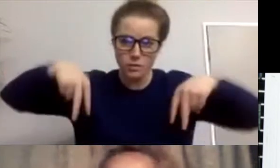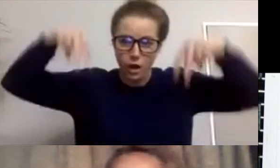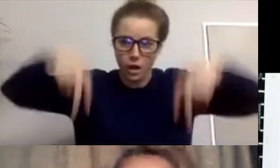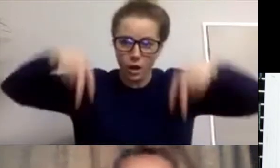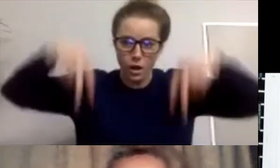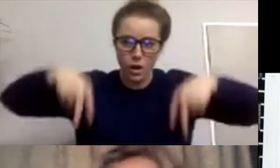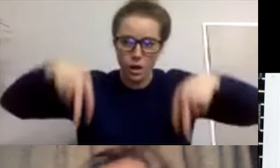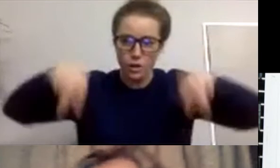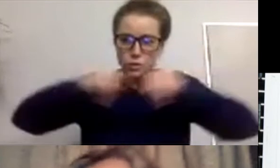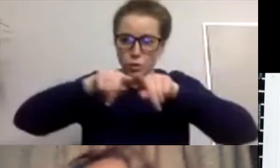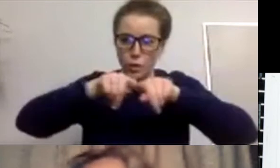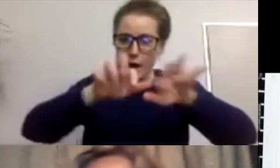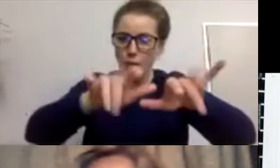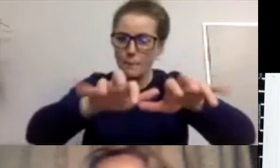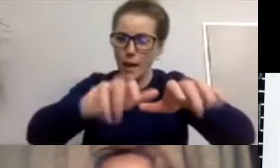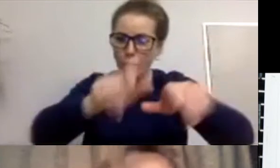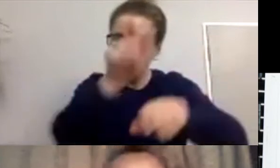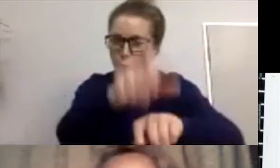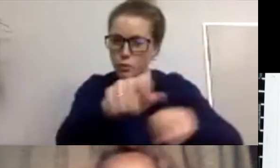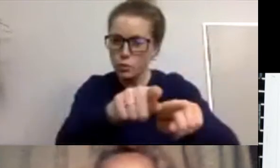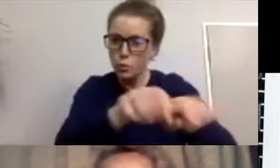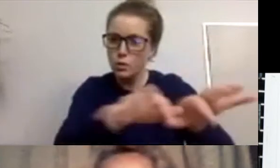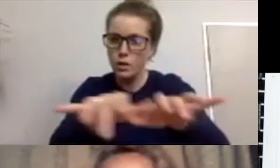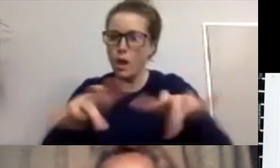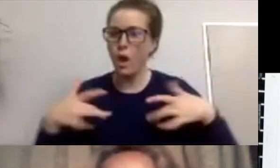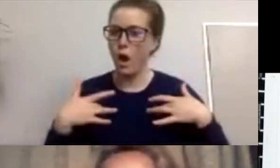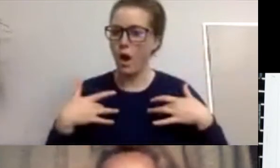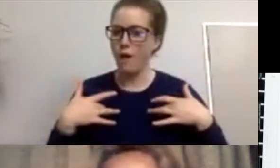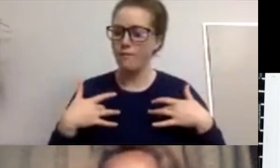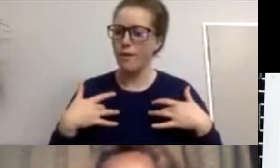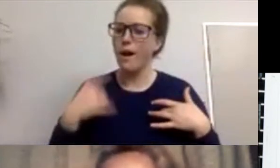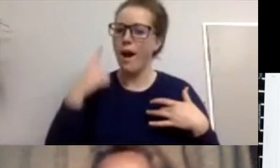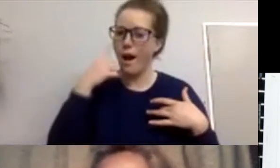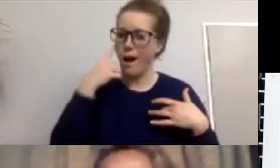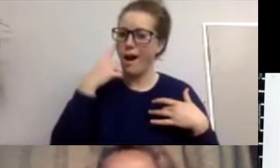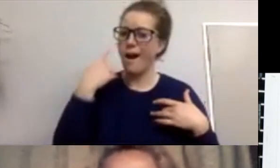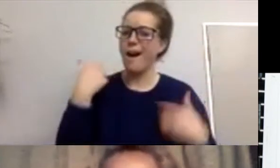and then the pianist playing live, so I thought: that's ballet.